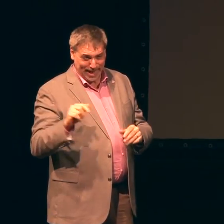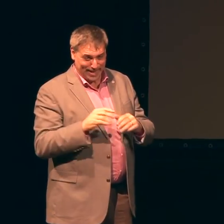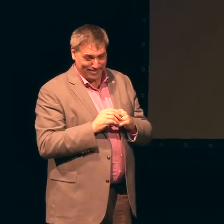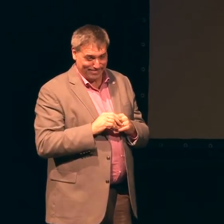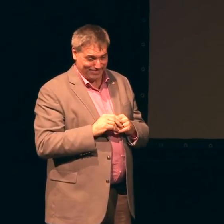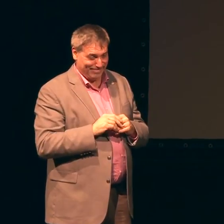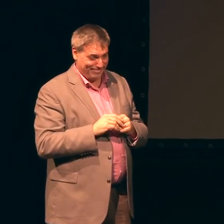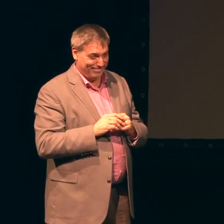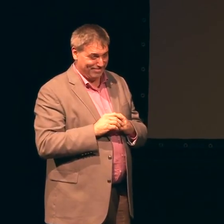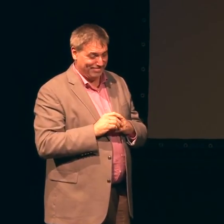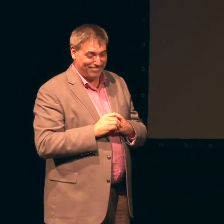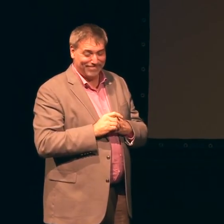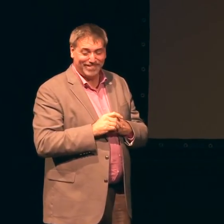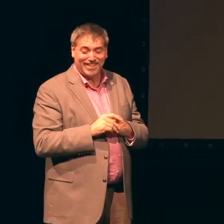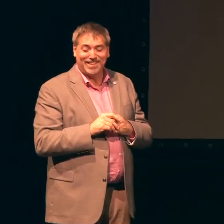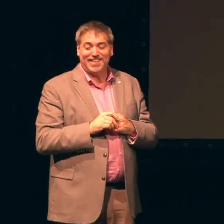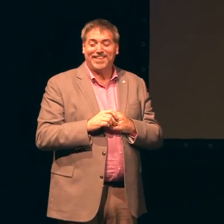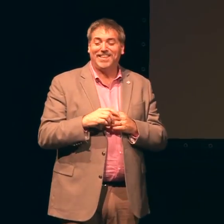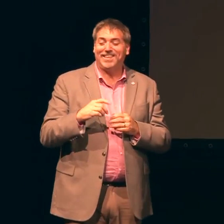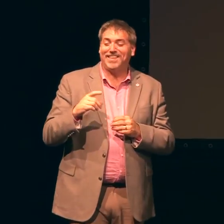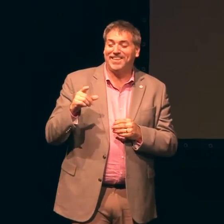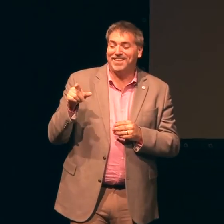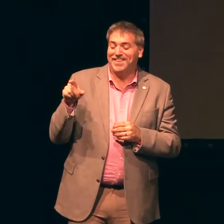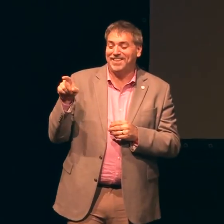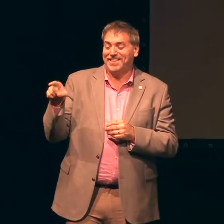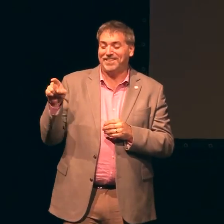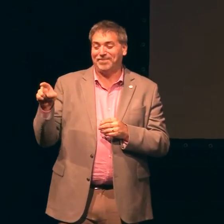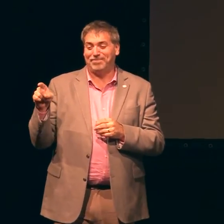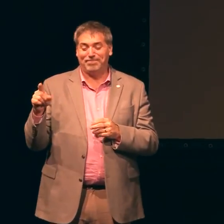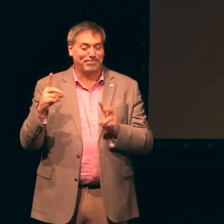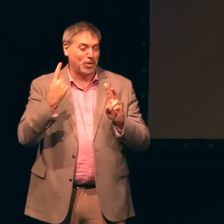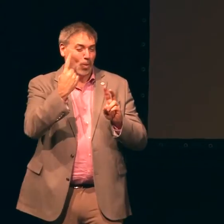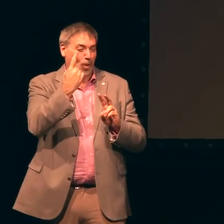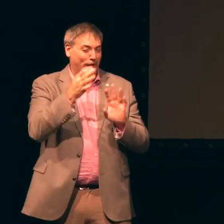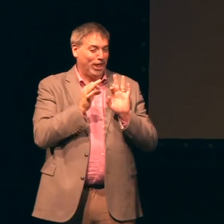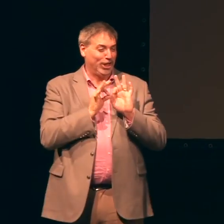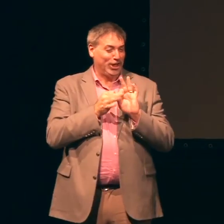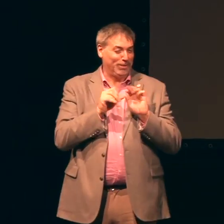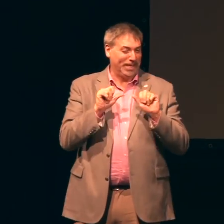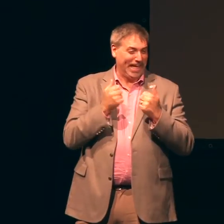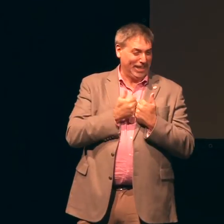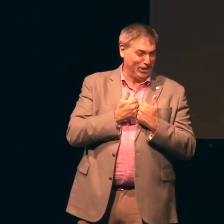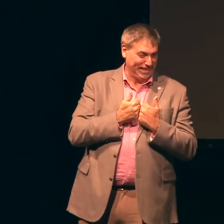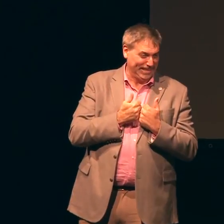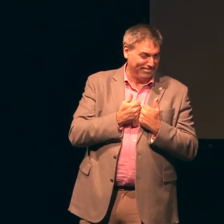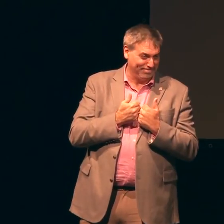interesting in the state of Louisiana, there is an